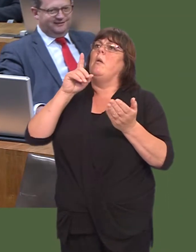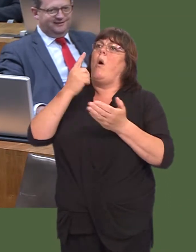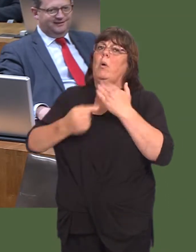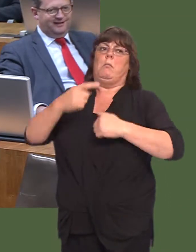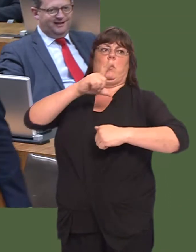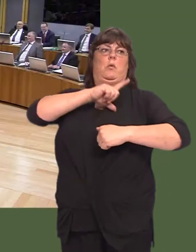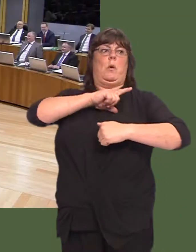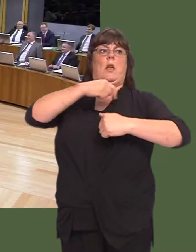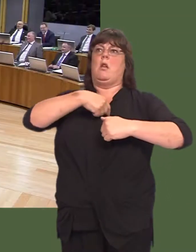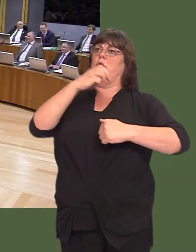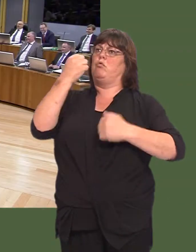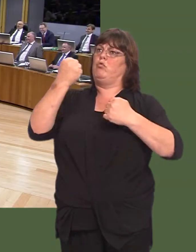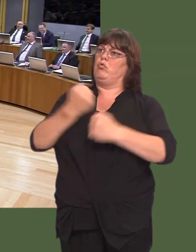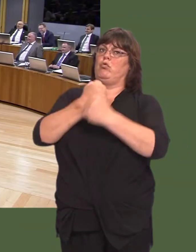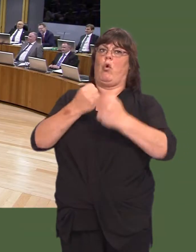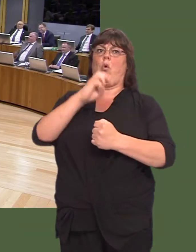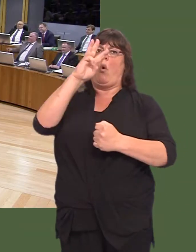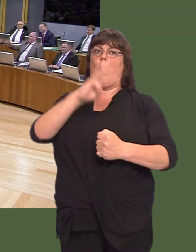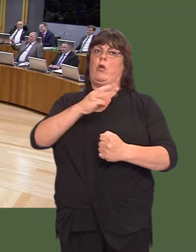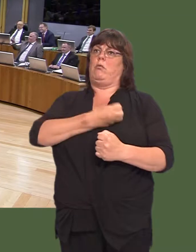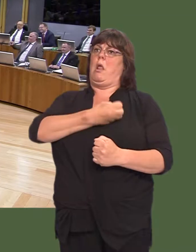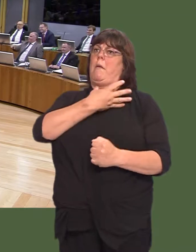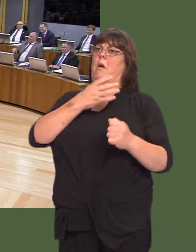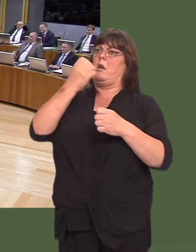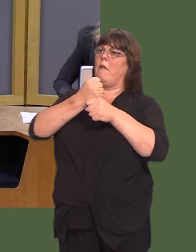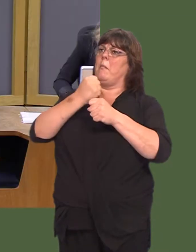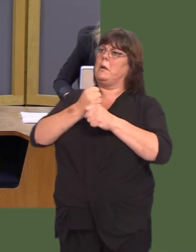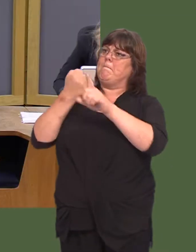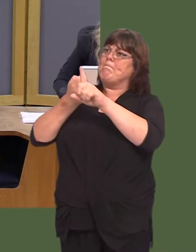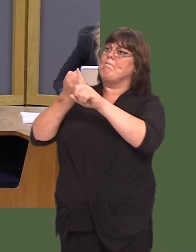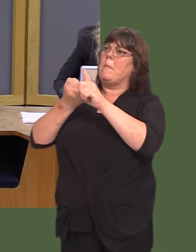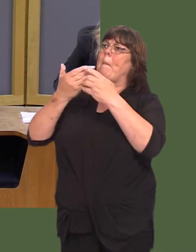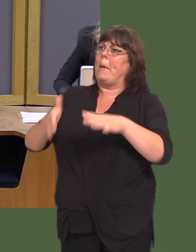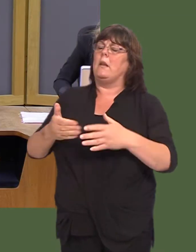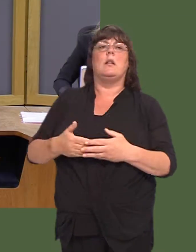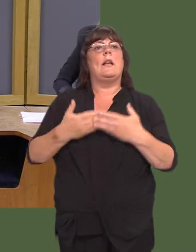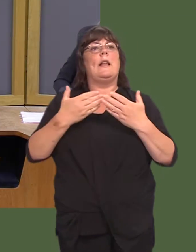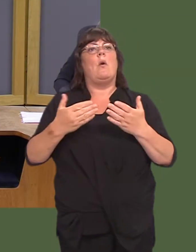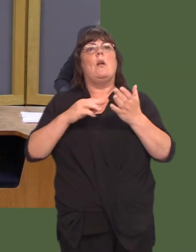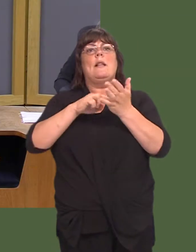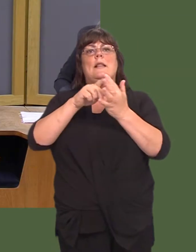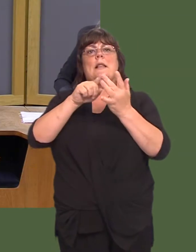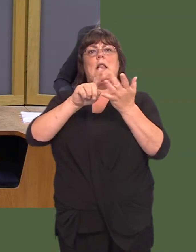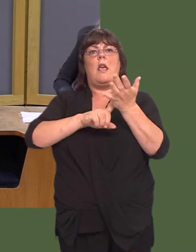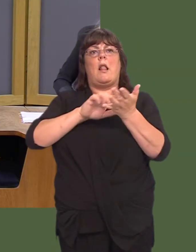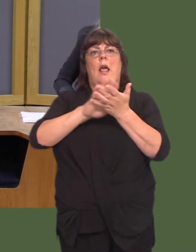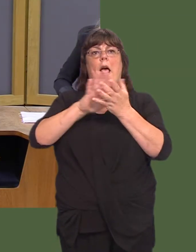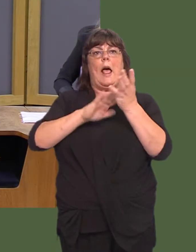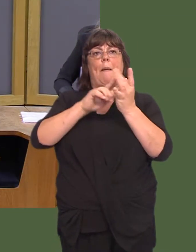Y Llywydd / The Llywydd: Arweinydd grwp UKIP, Neil Hamilton. Neil Hamilton: Diolch yn fawr, Llywydd.